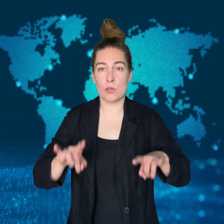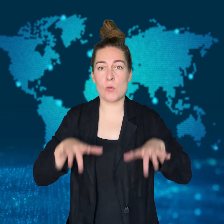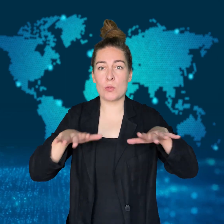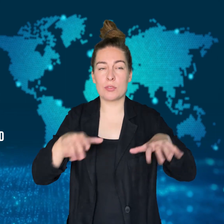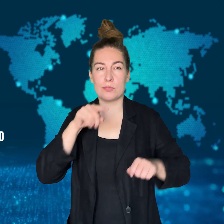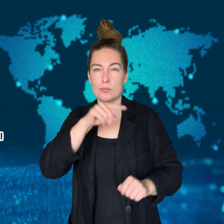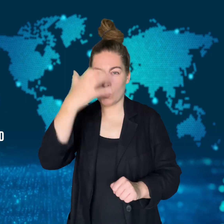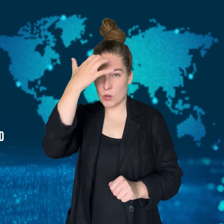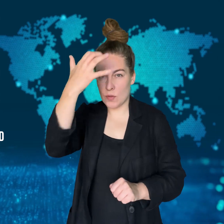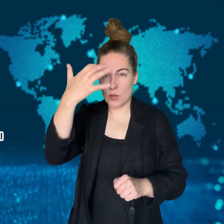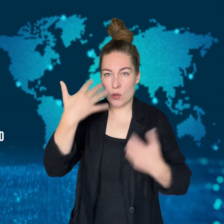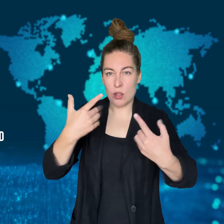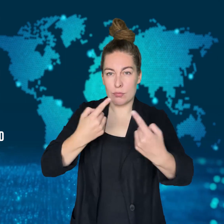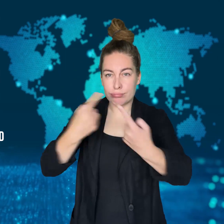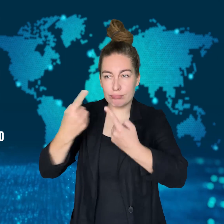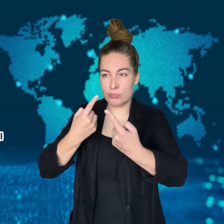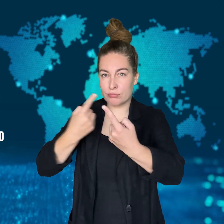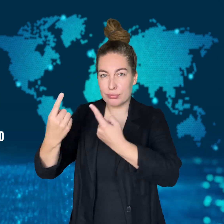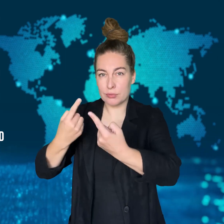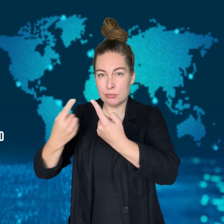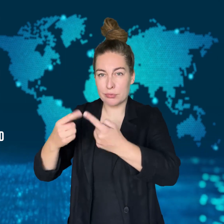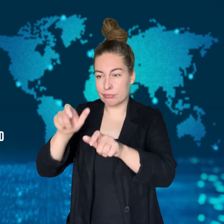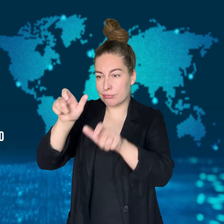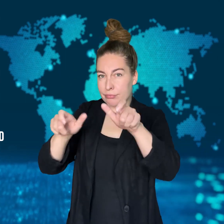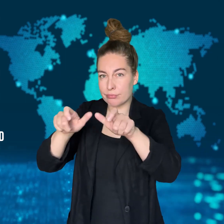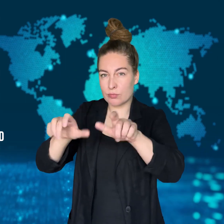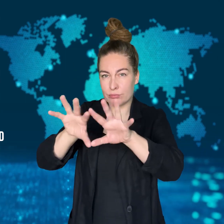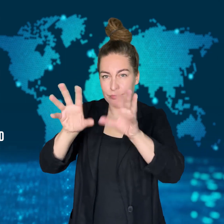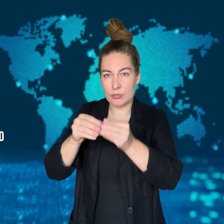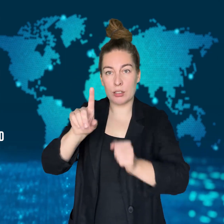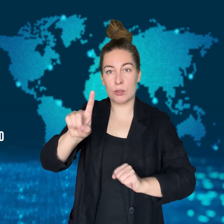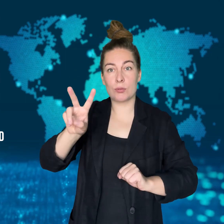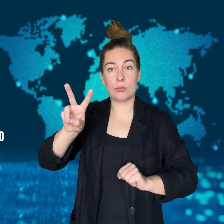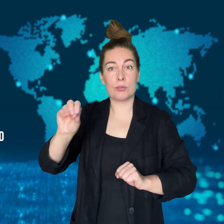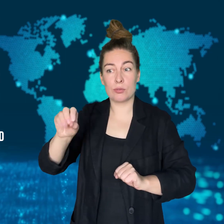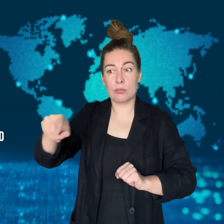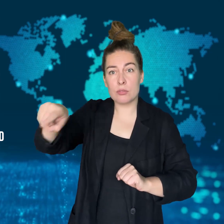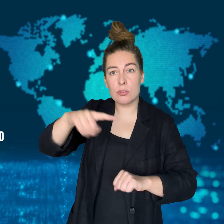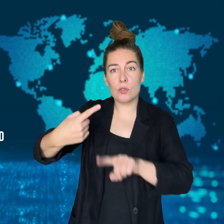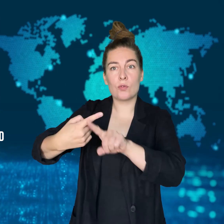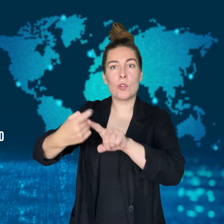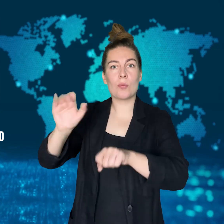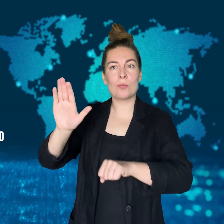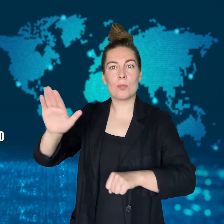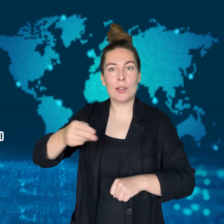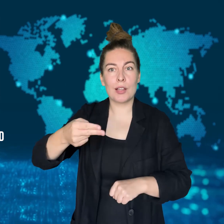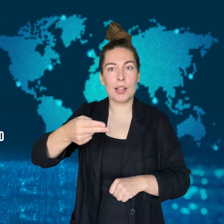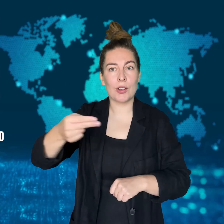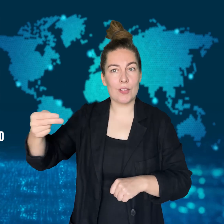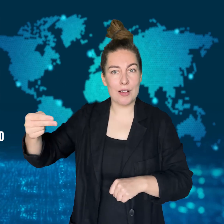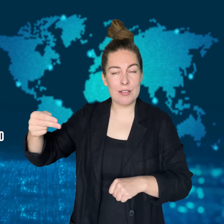[MONIKA]: 120 Indonesians reached a settlement worth over